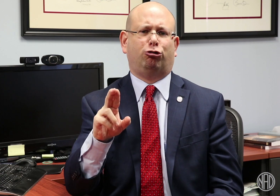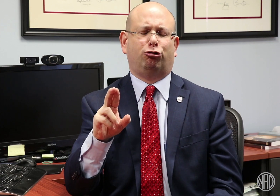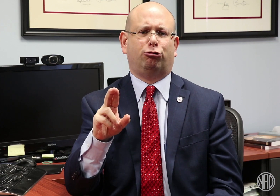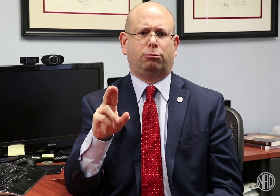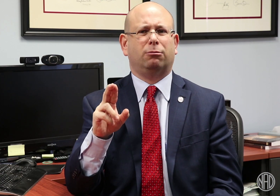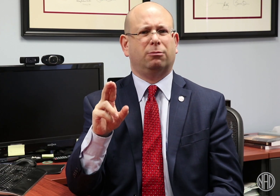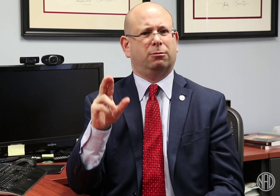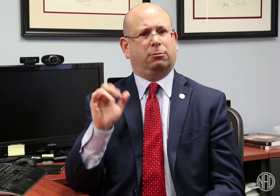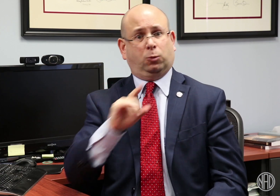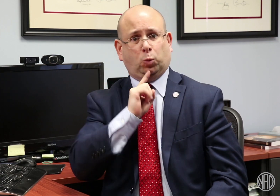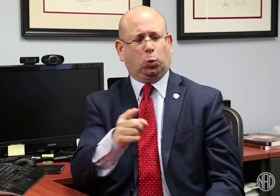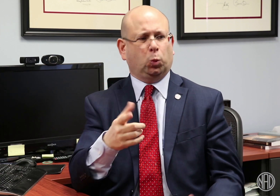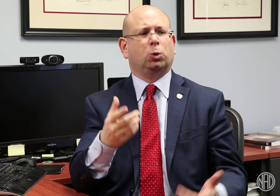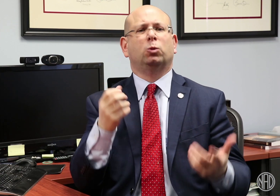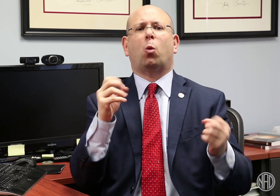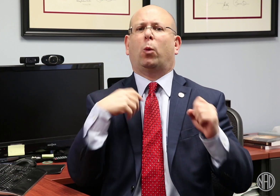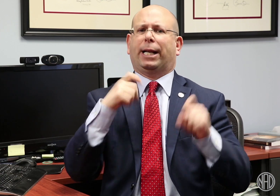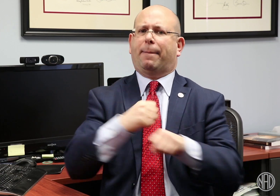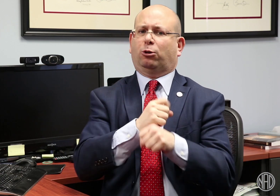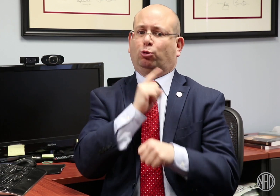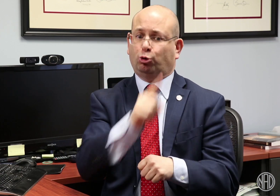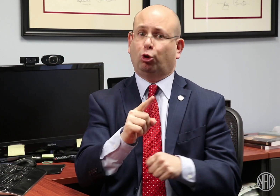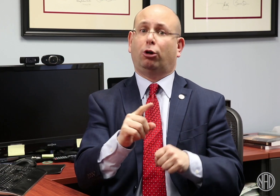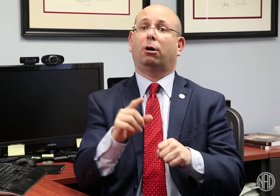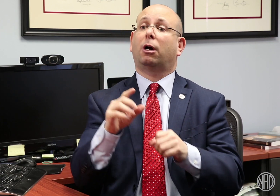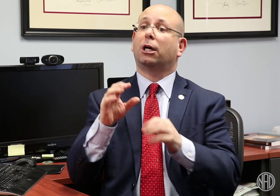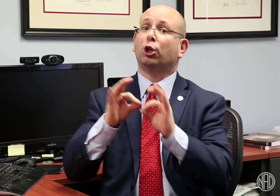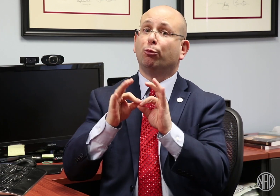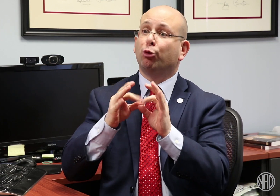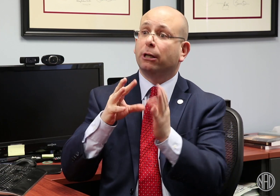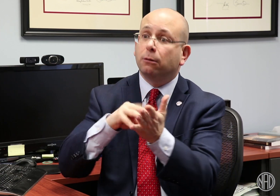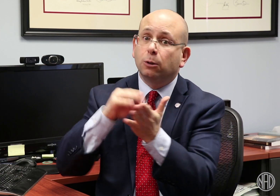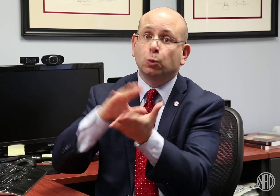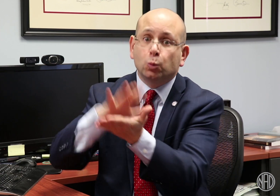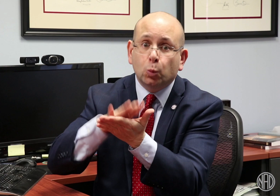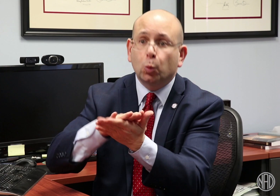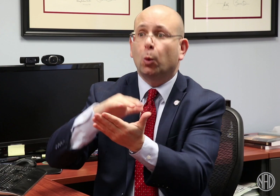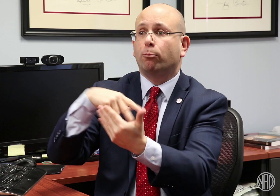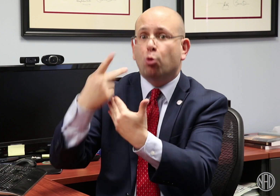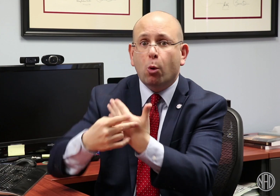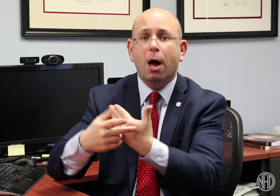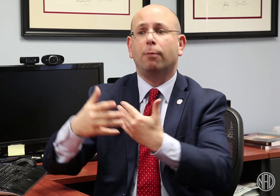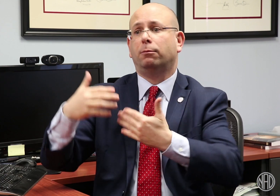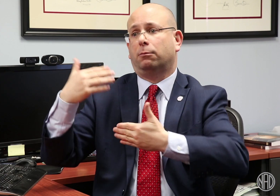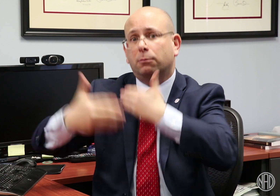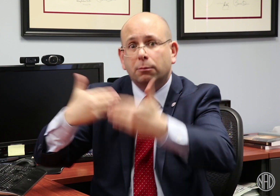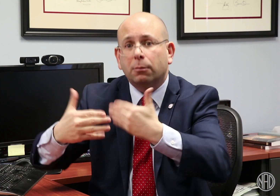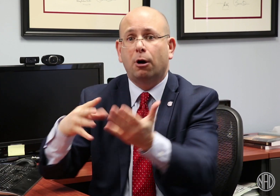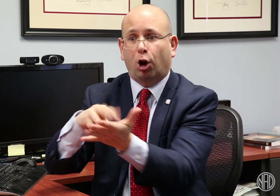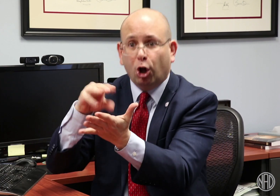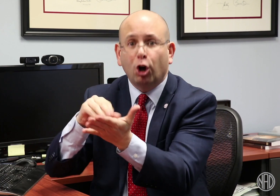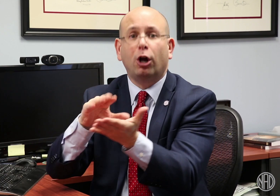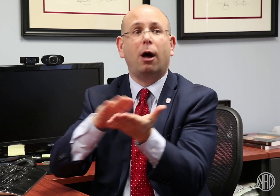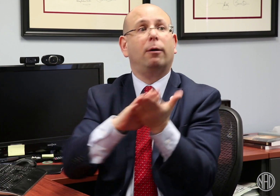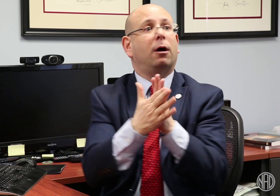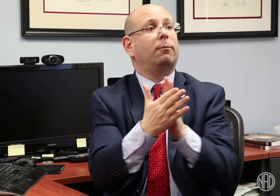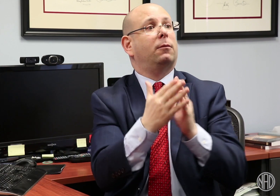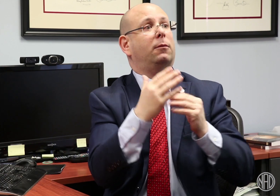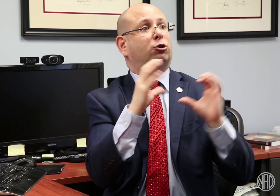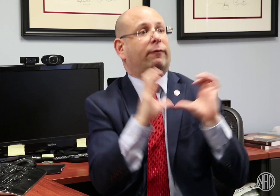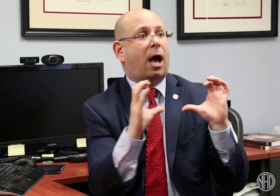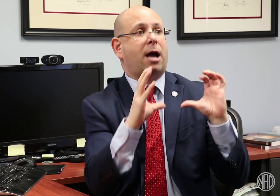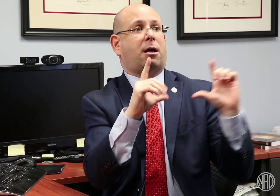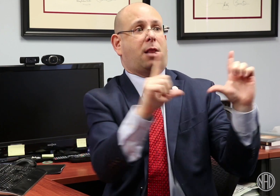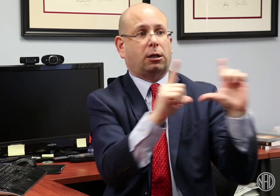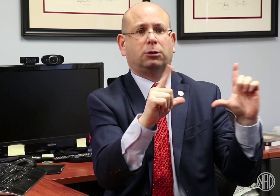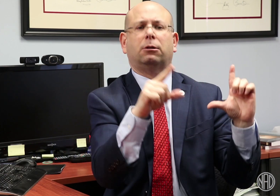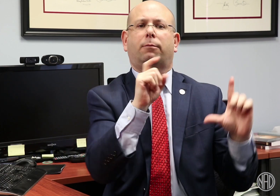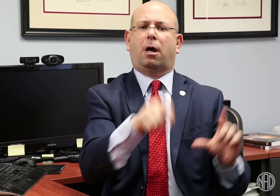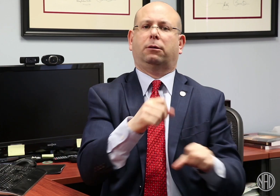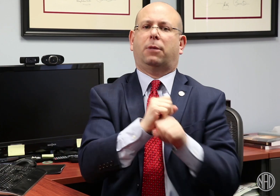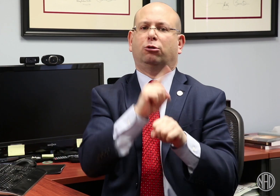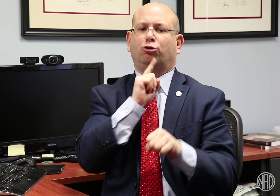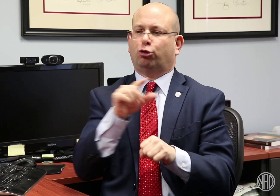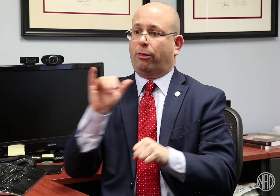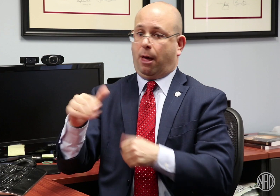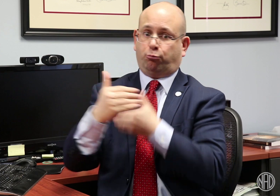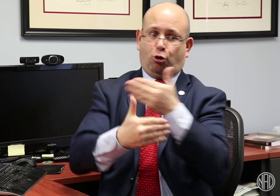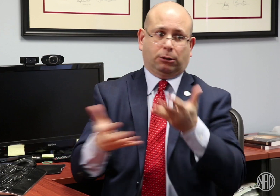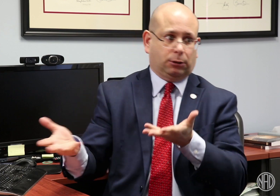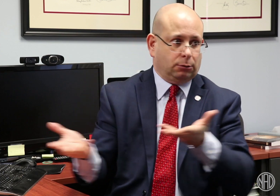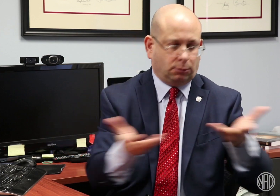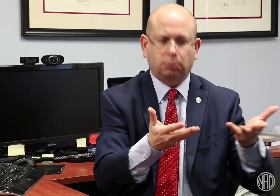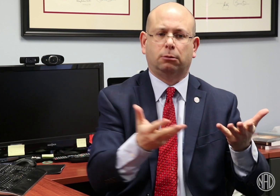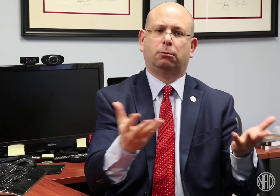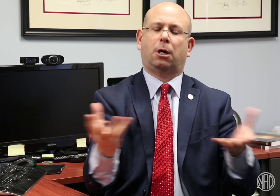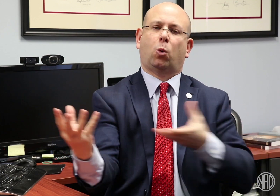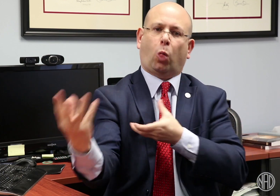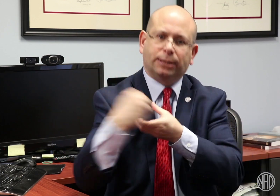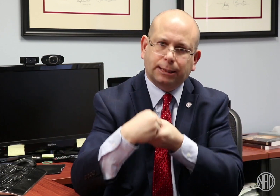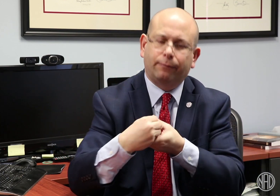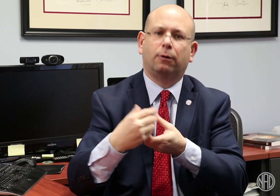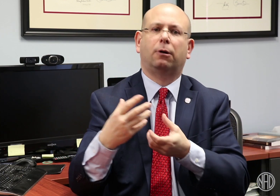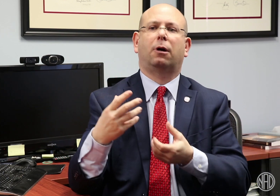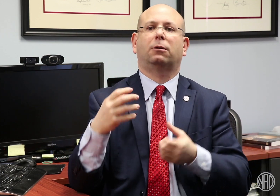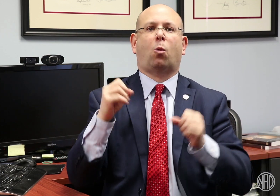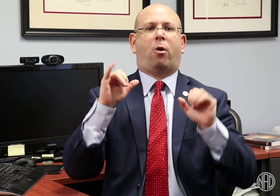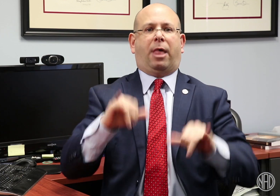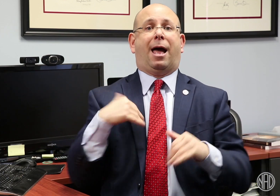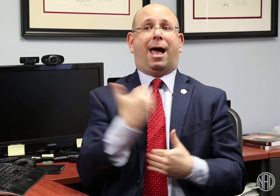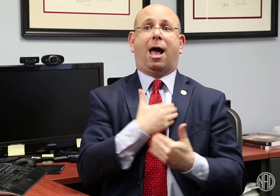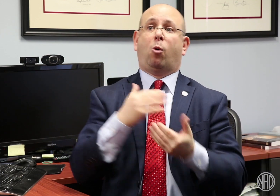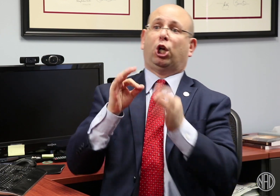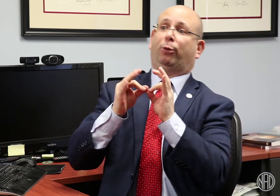Interpreter Training Programs should ensure their process is inclusive of all communities so